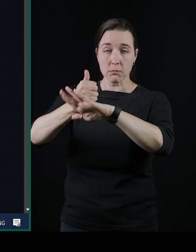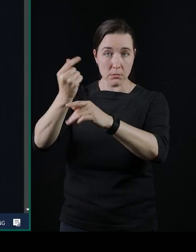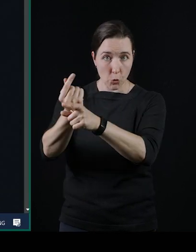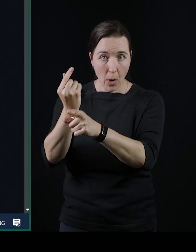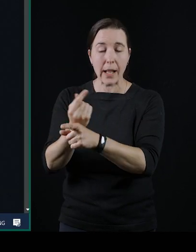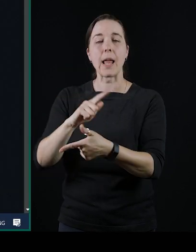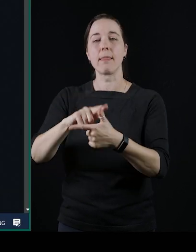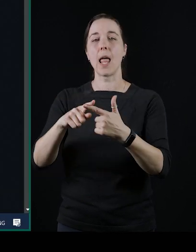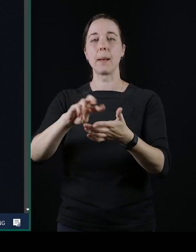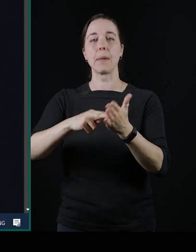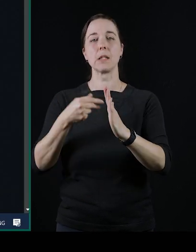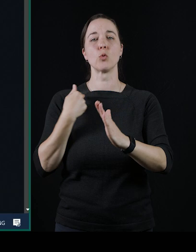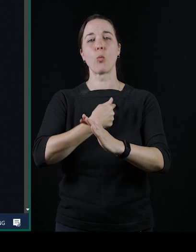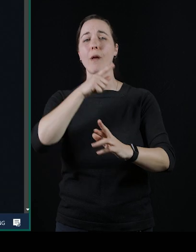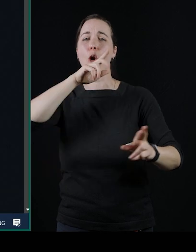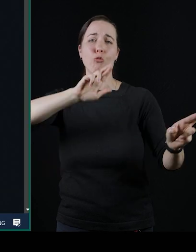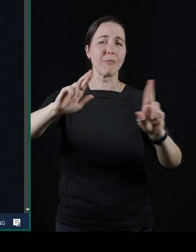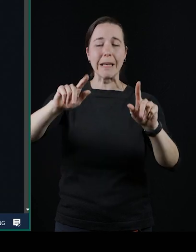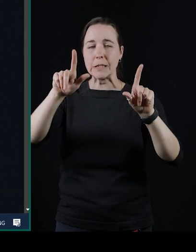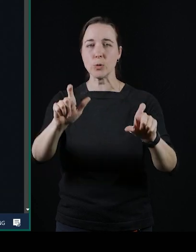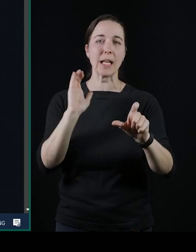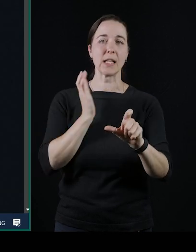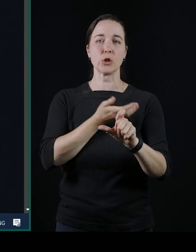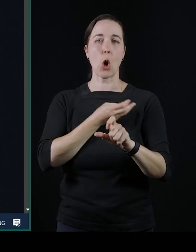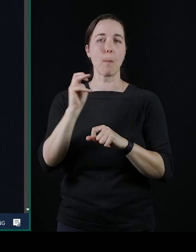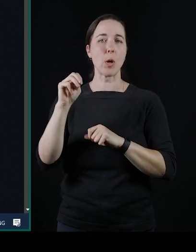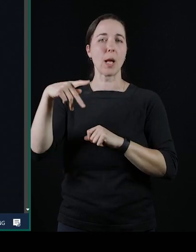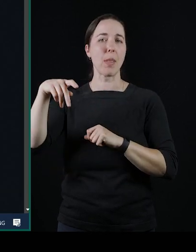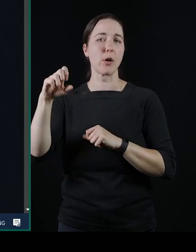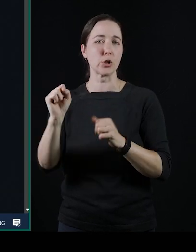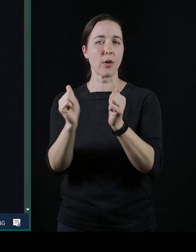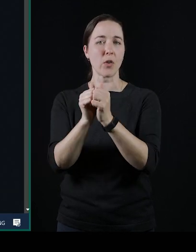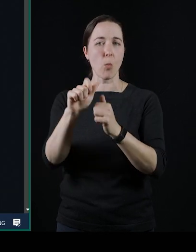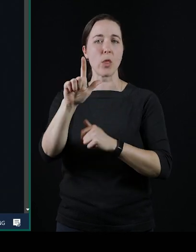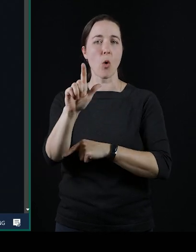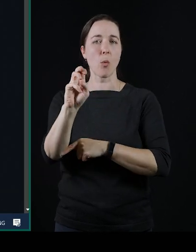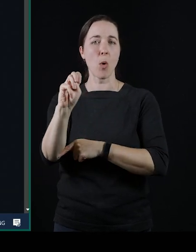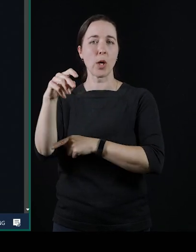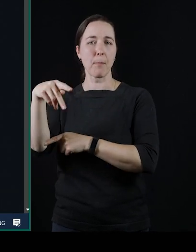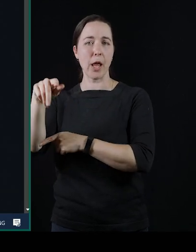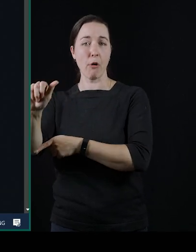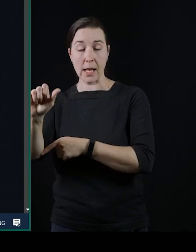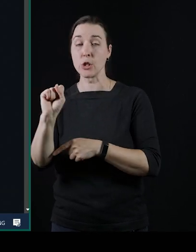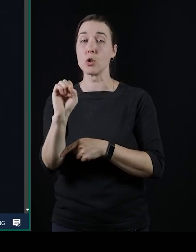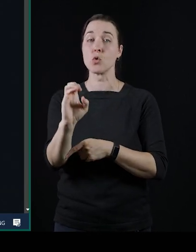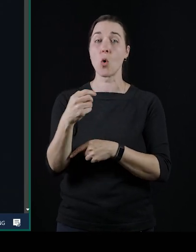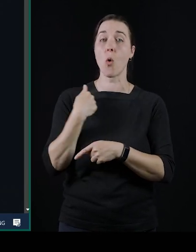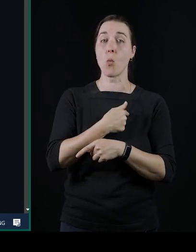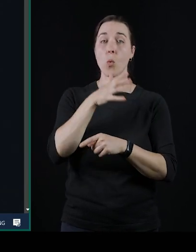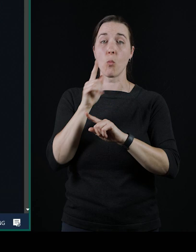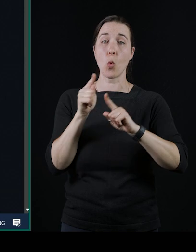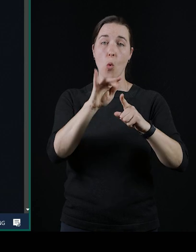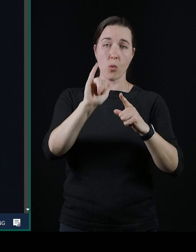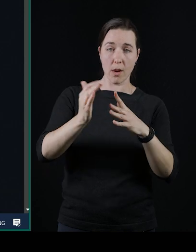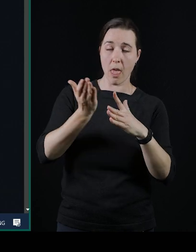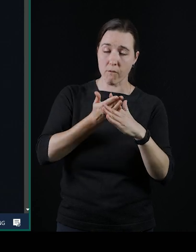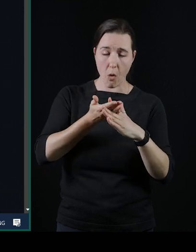configured correctly, we are ready to test our multiplayer server with local multiplayer games. And so we will go to the folder